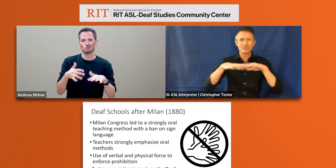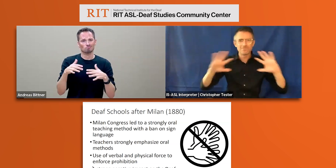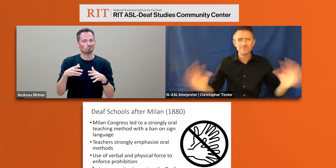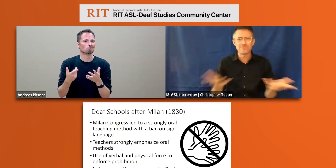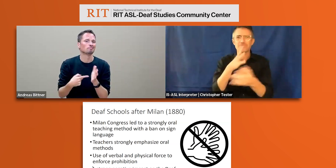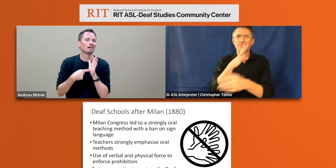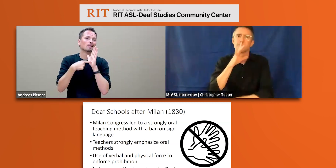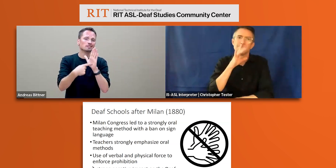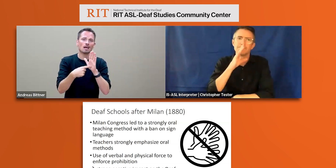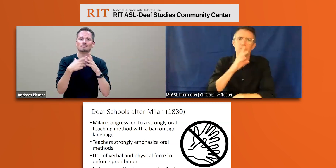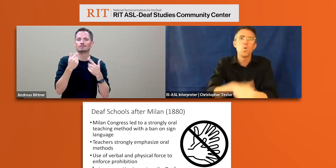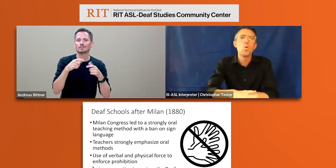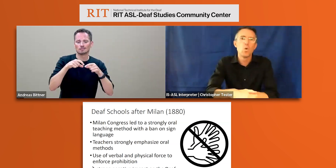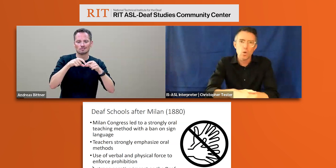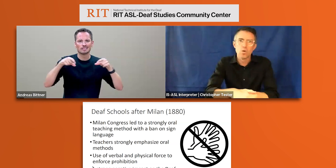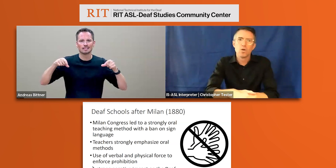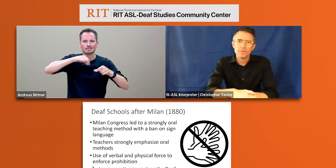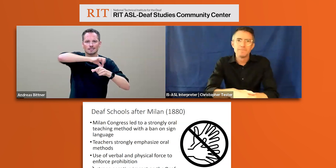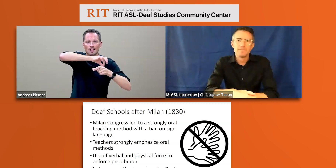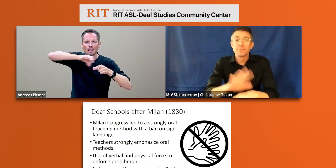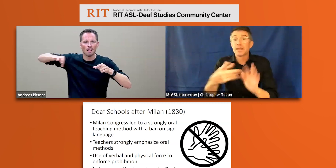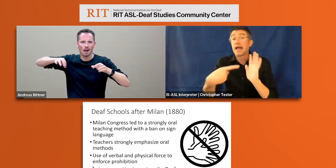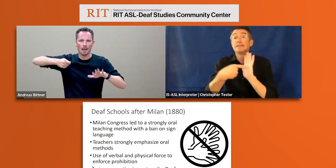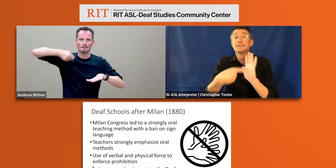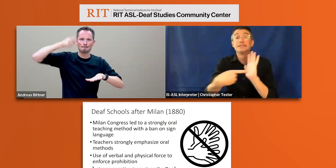All of us were pressured as young children to speak.